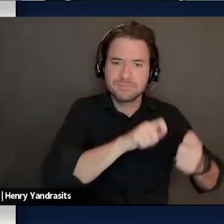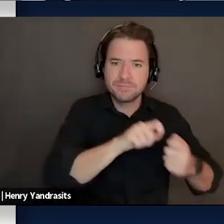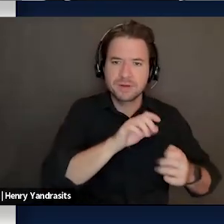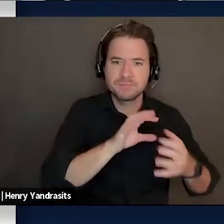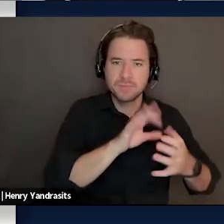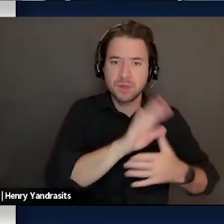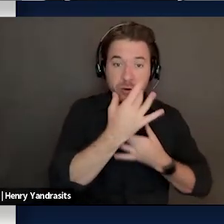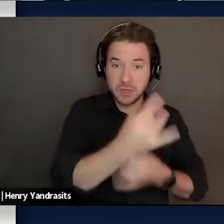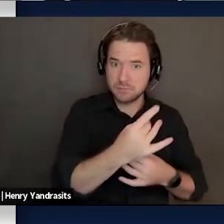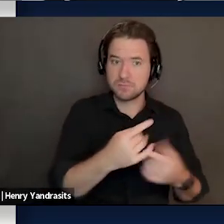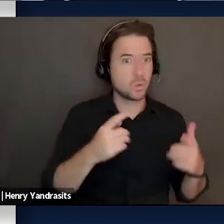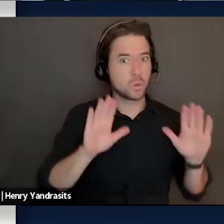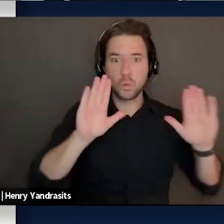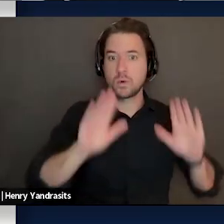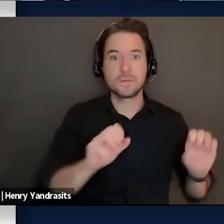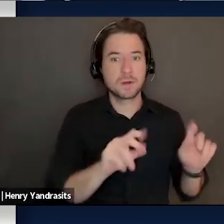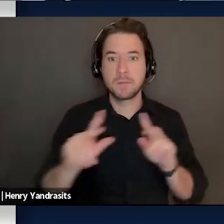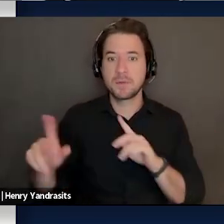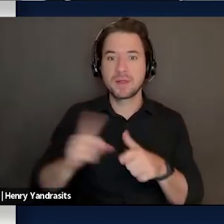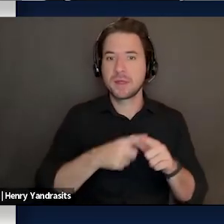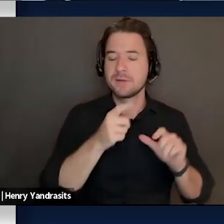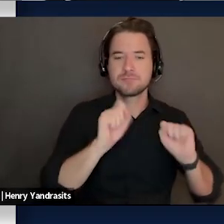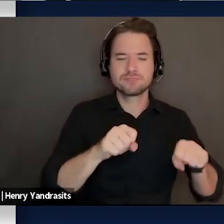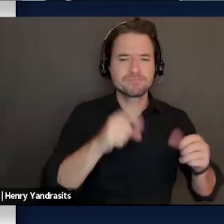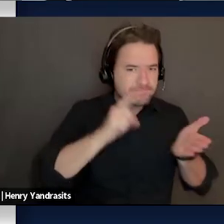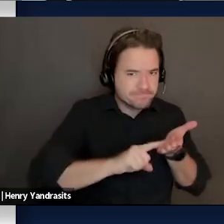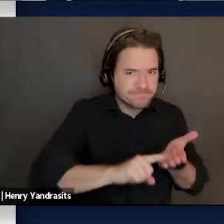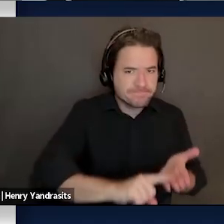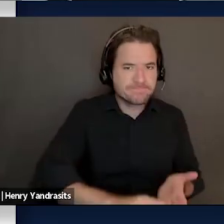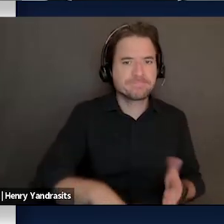And they're able to put out a few-page brief talking more about those.